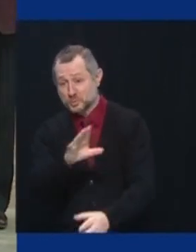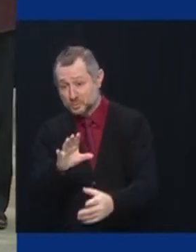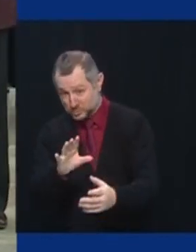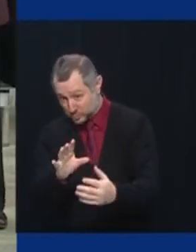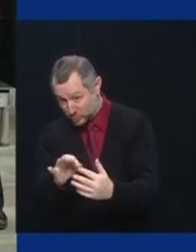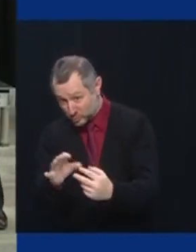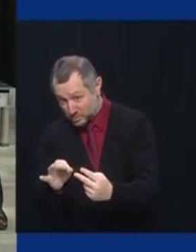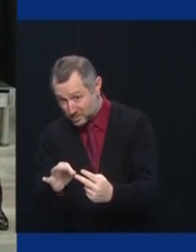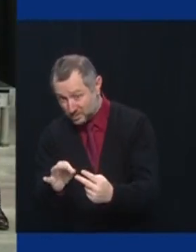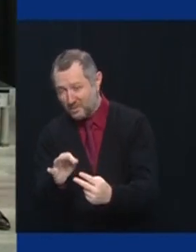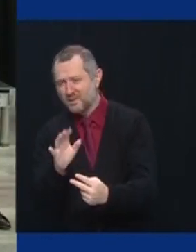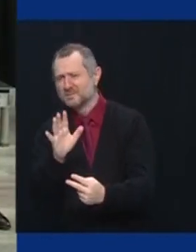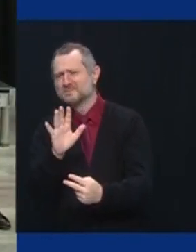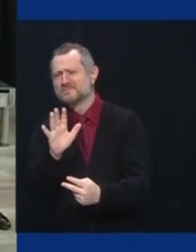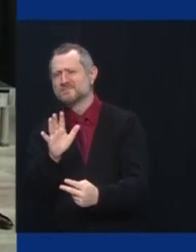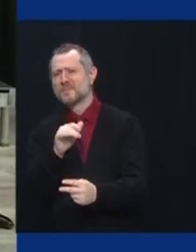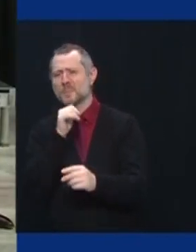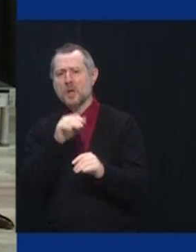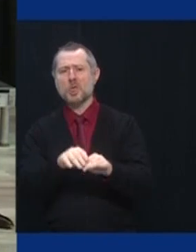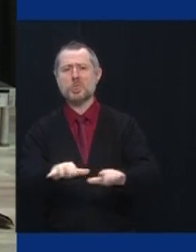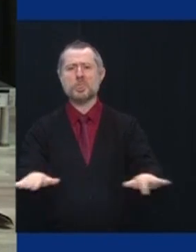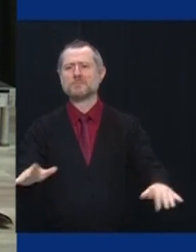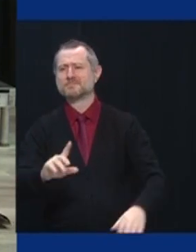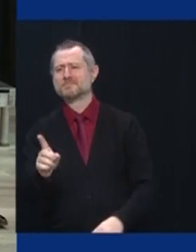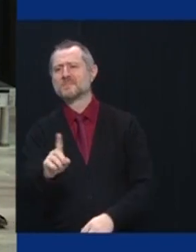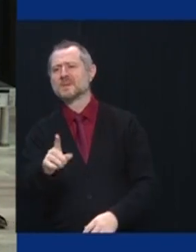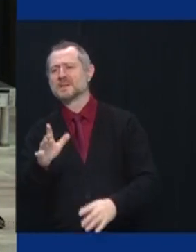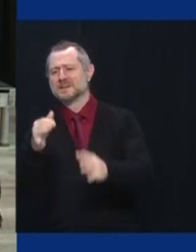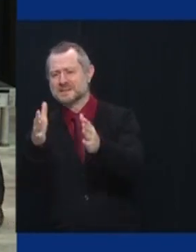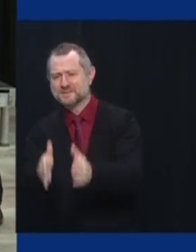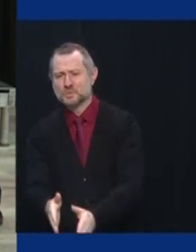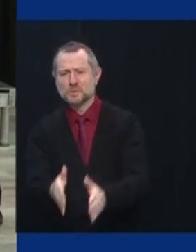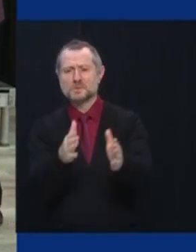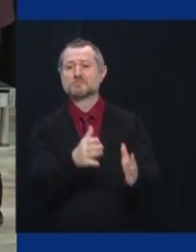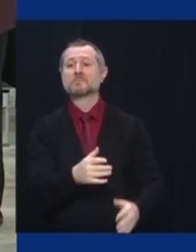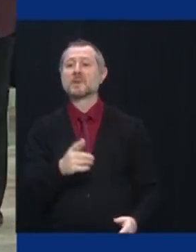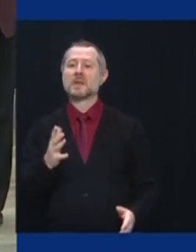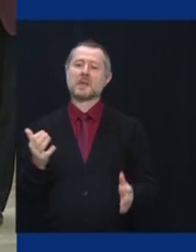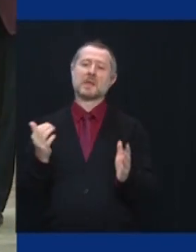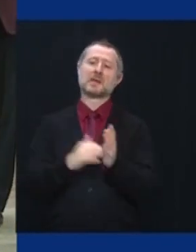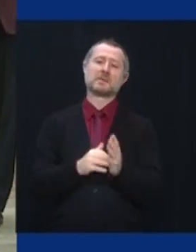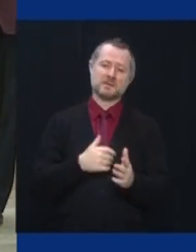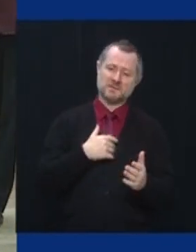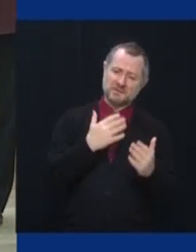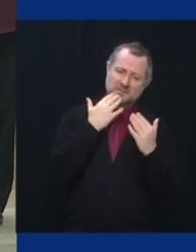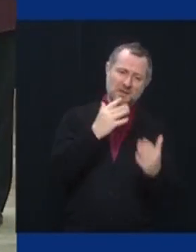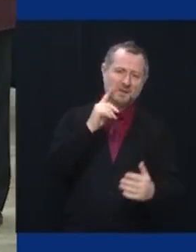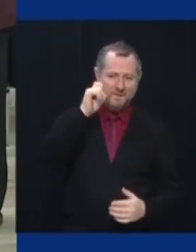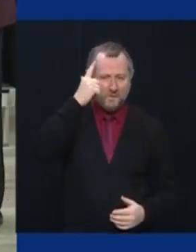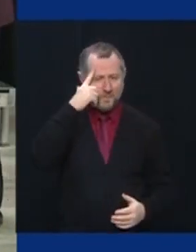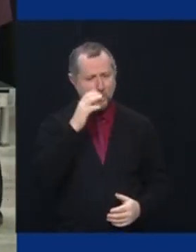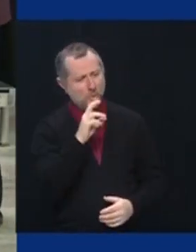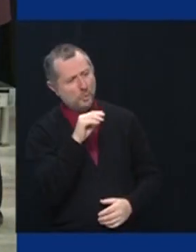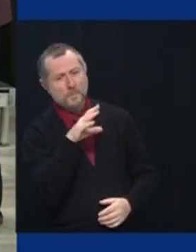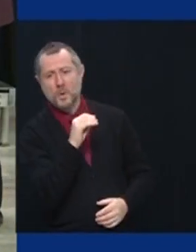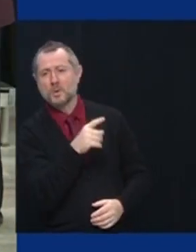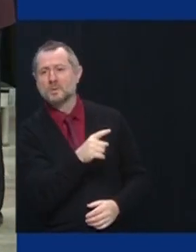PLEASE DON'T TALK OTHER PEOPLE AGAINST IT. YOU MAKE IT -- LET IT BE A